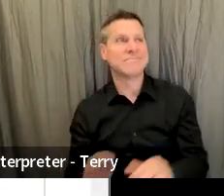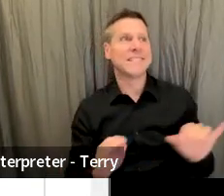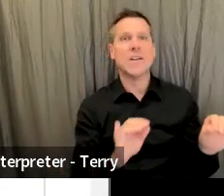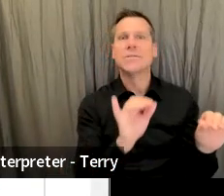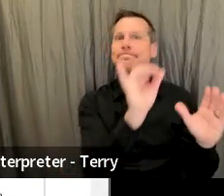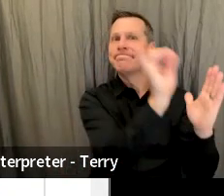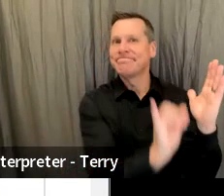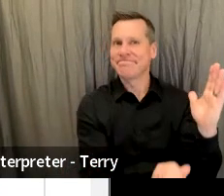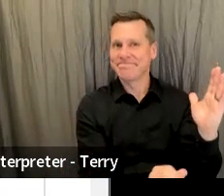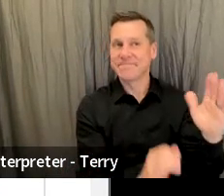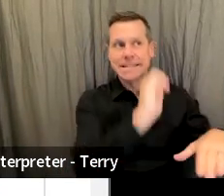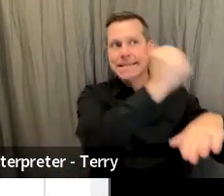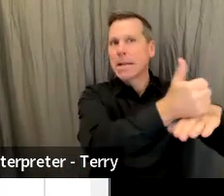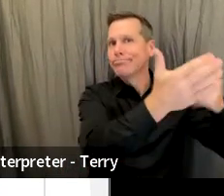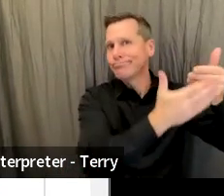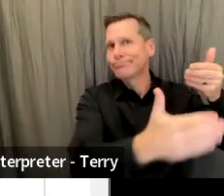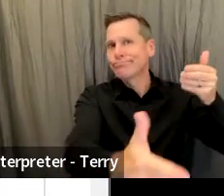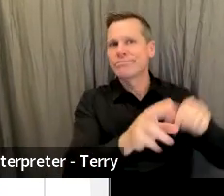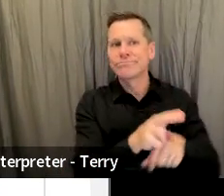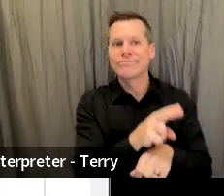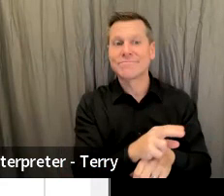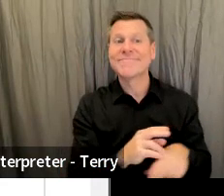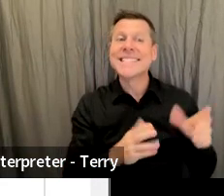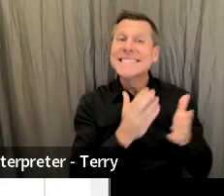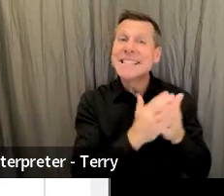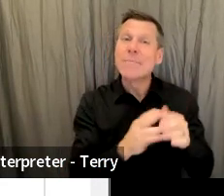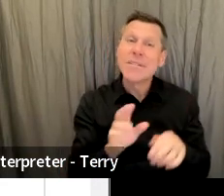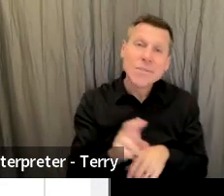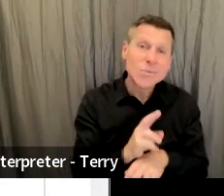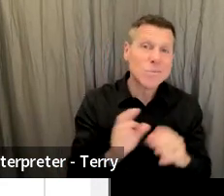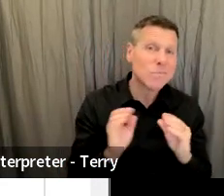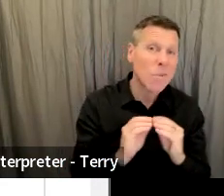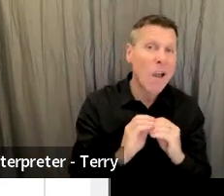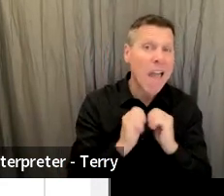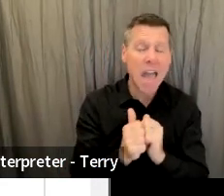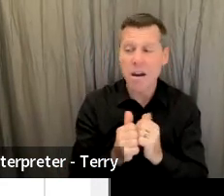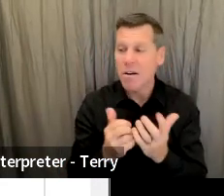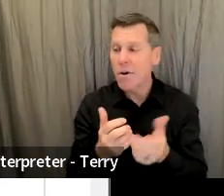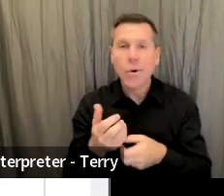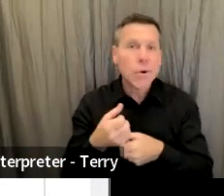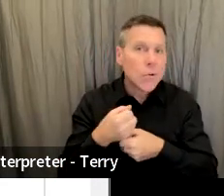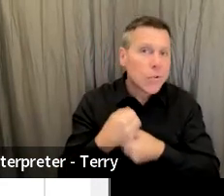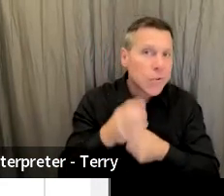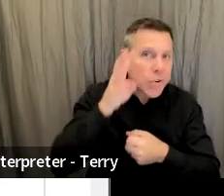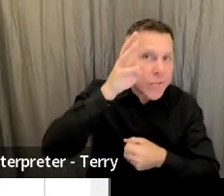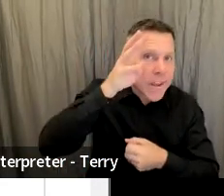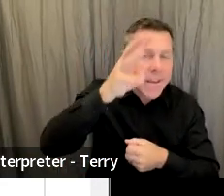Some of these templates also have further instructions on how to use or create the template because as I think somebody noted in the chat,